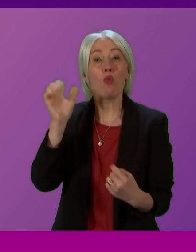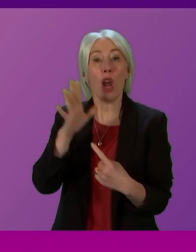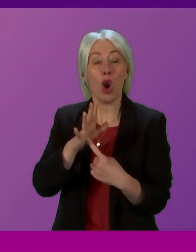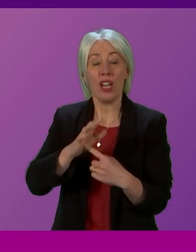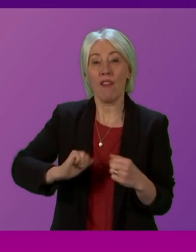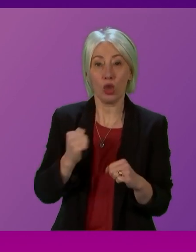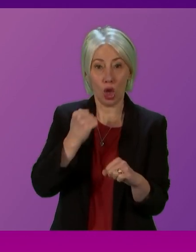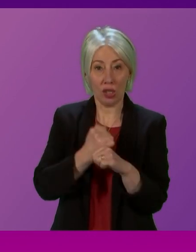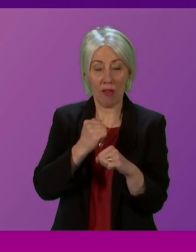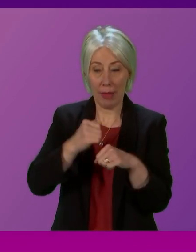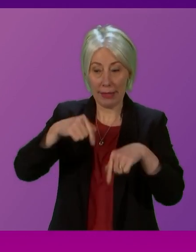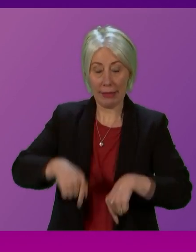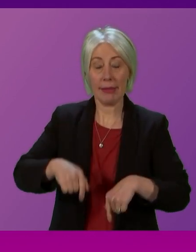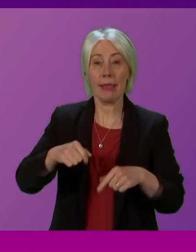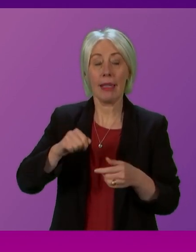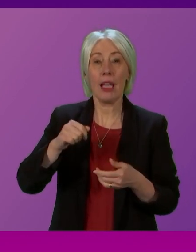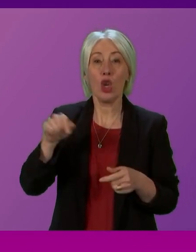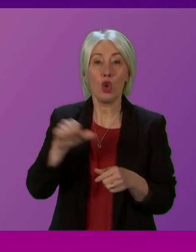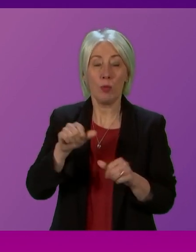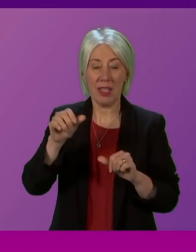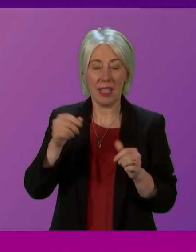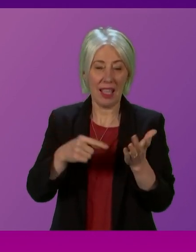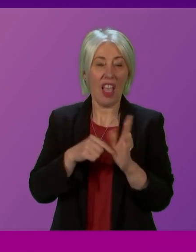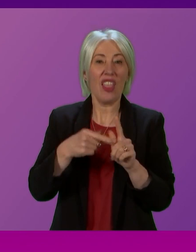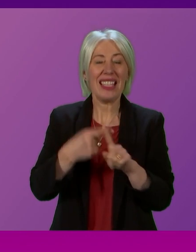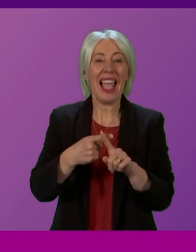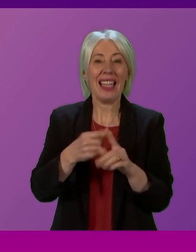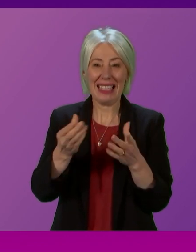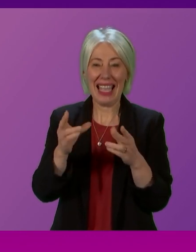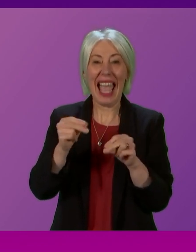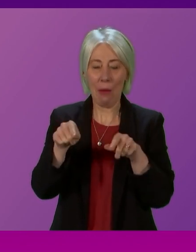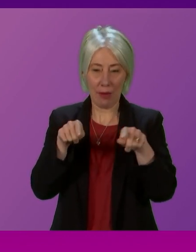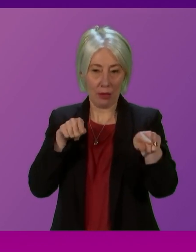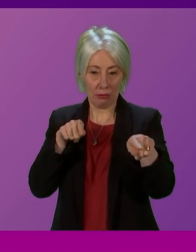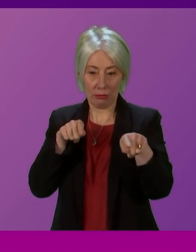Government in our budget should be to narrow the tax gap between Scotland and the rest of the UK.